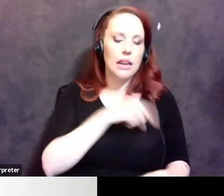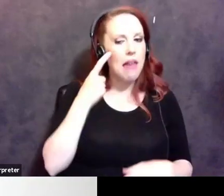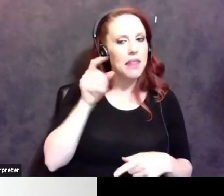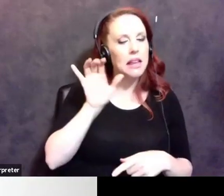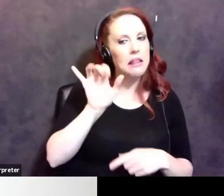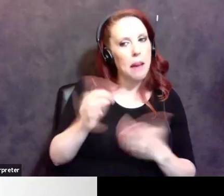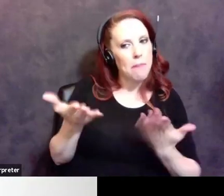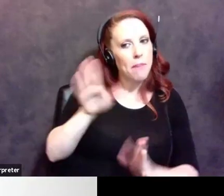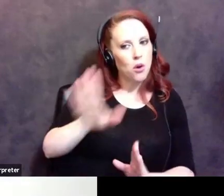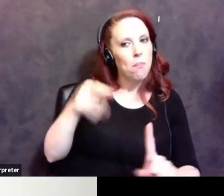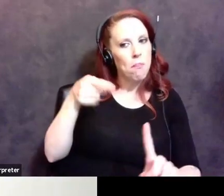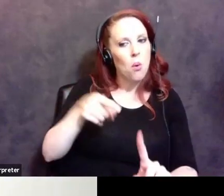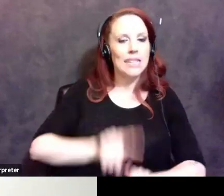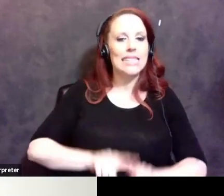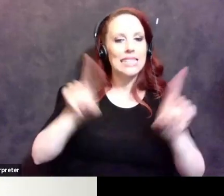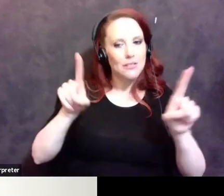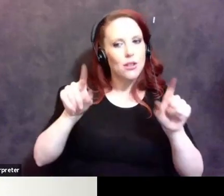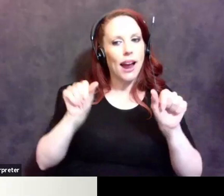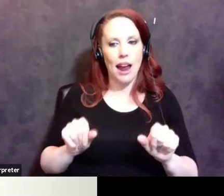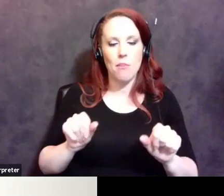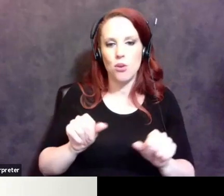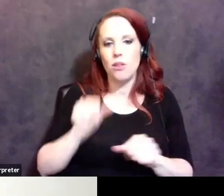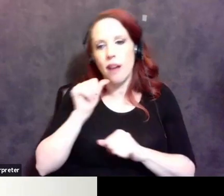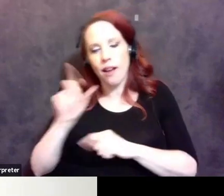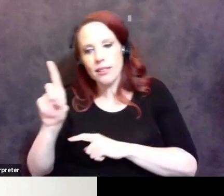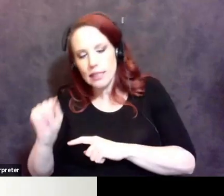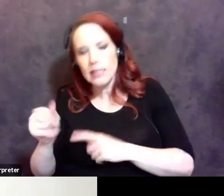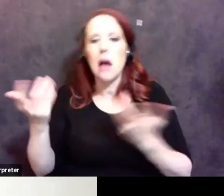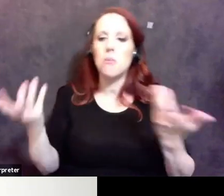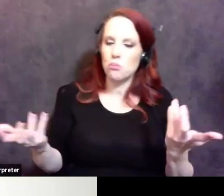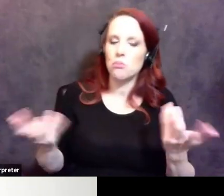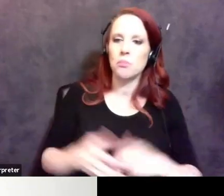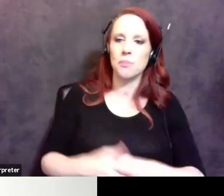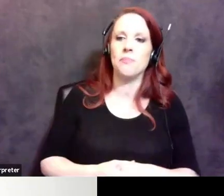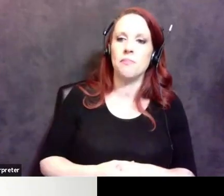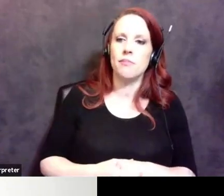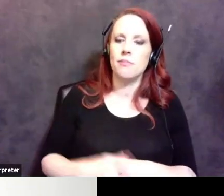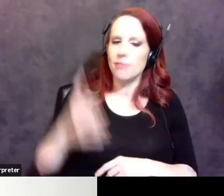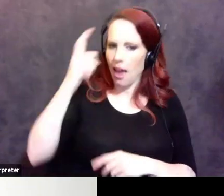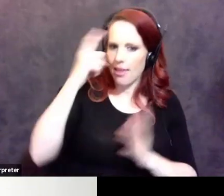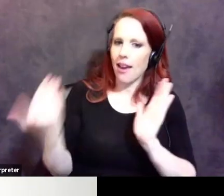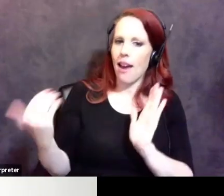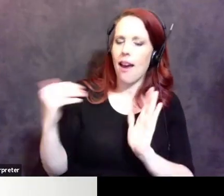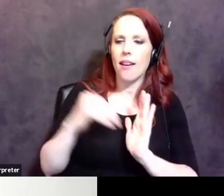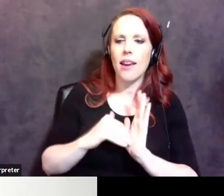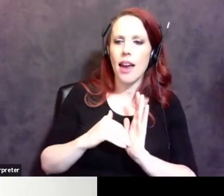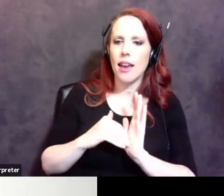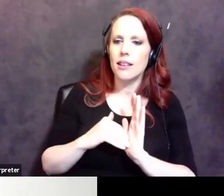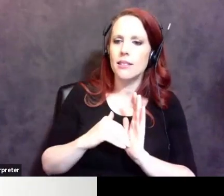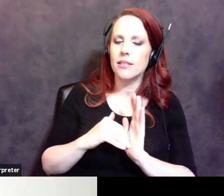differently abled. I think that, again, we are seeing that somebody else that it is unique